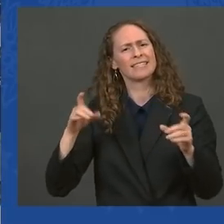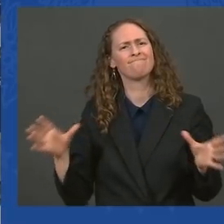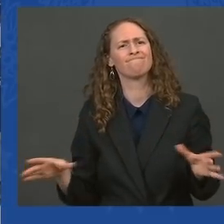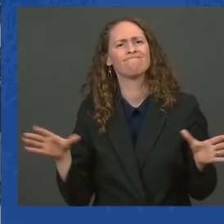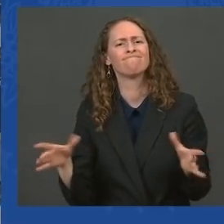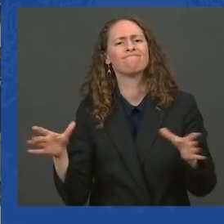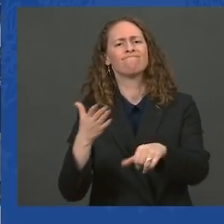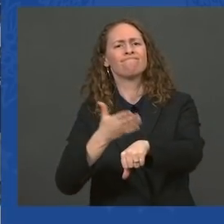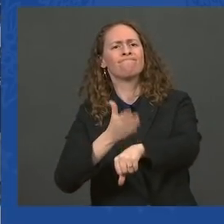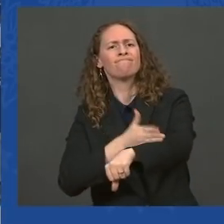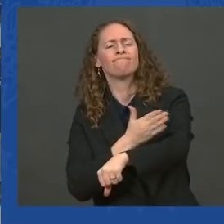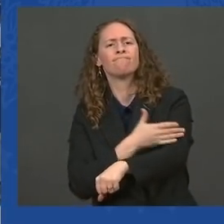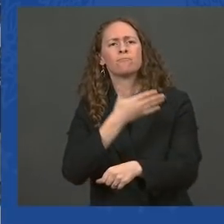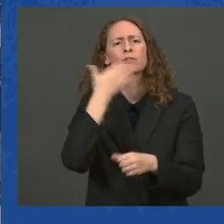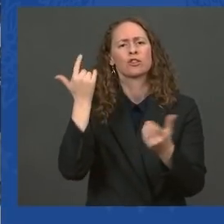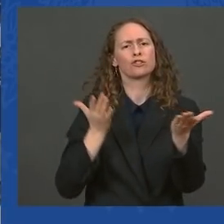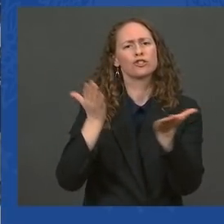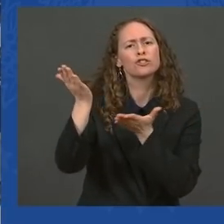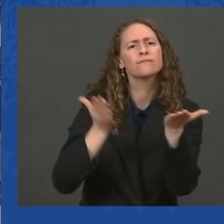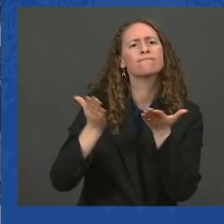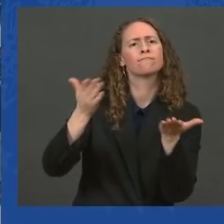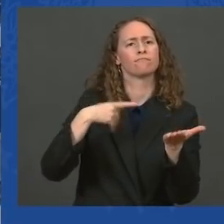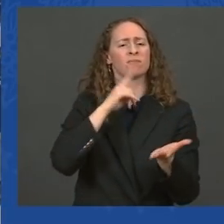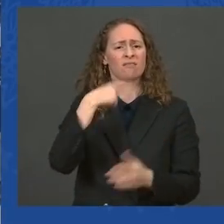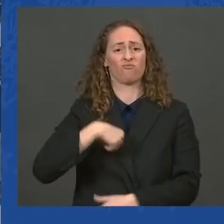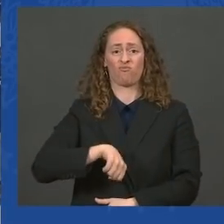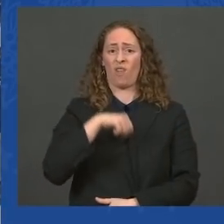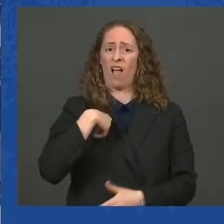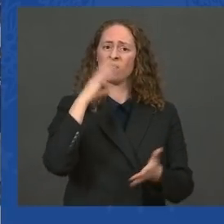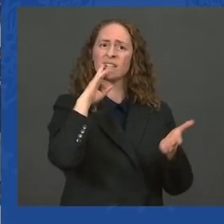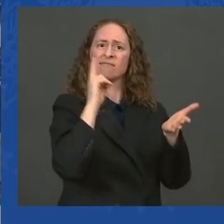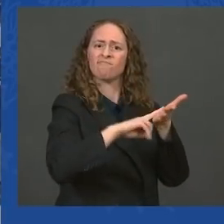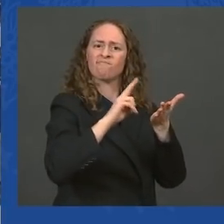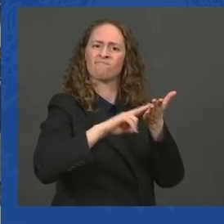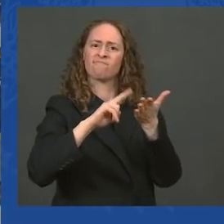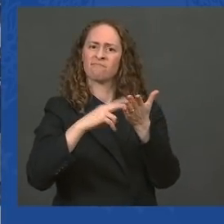And may God protect our troops and their families. And now I'd like to invite the folks to the stage